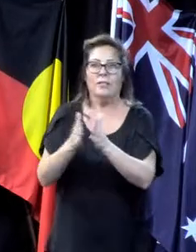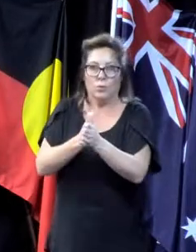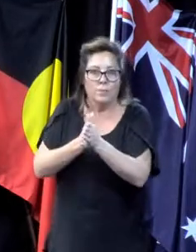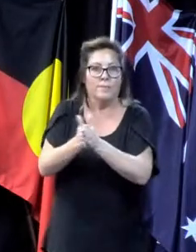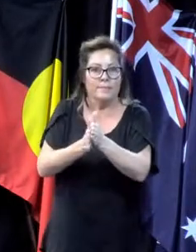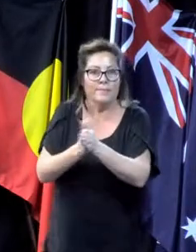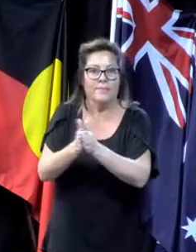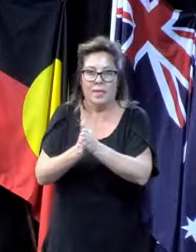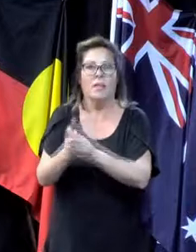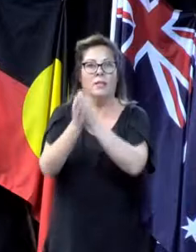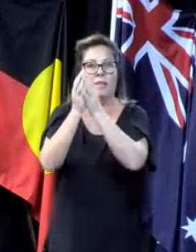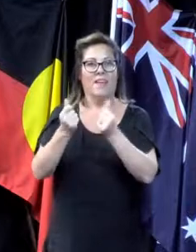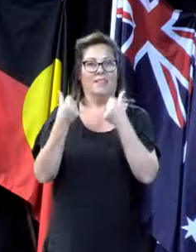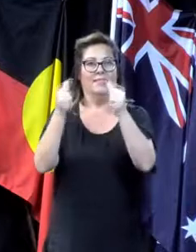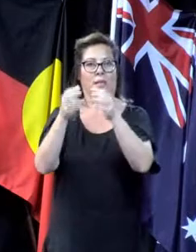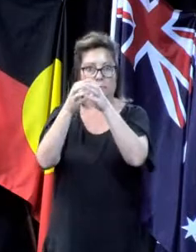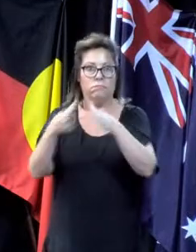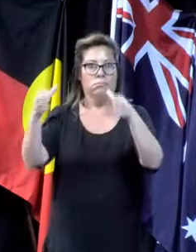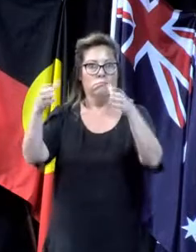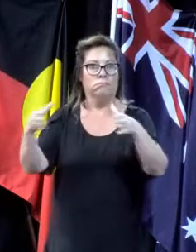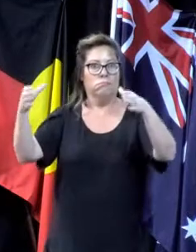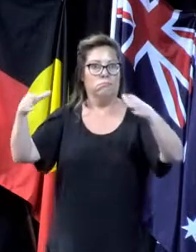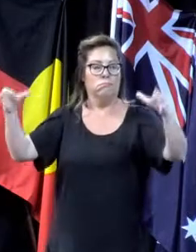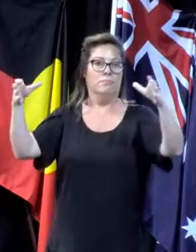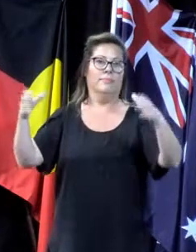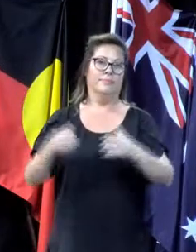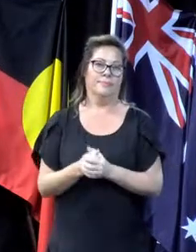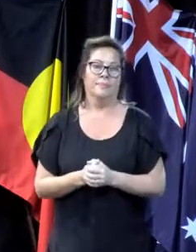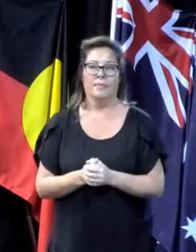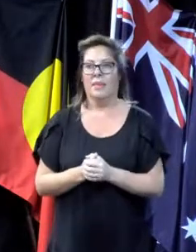and more successful thing, really, or inclusion or a heart